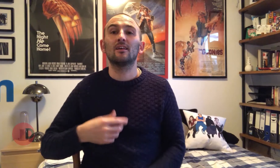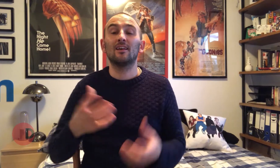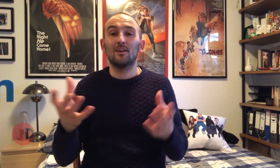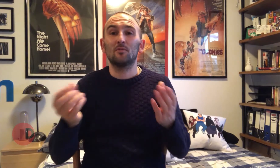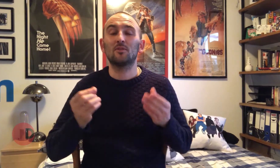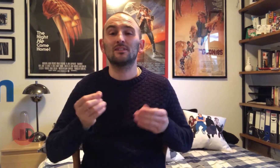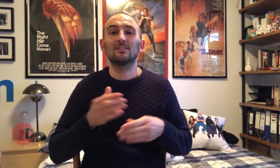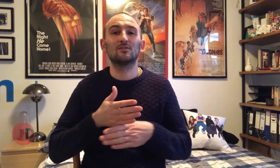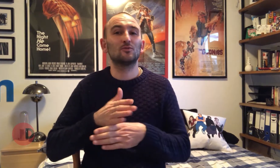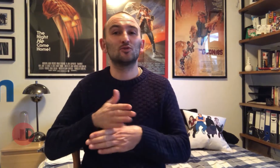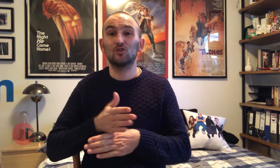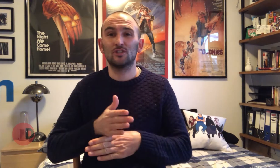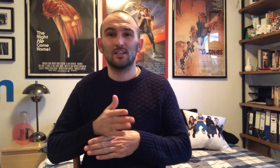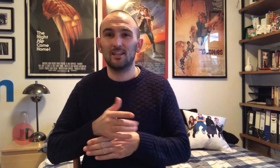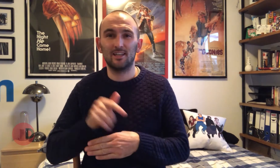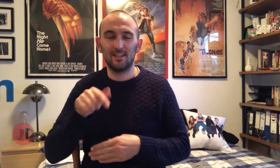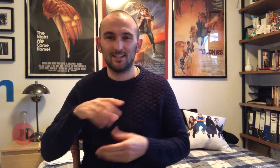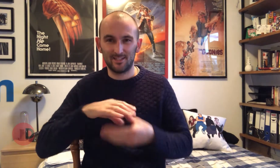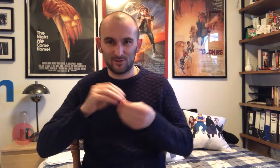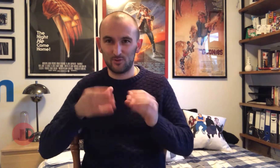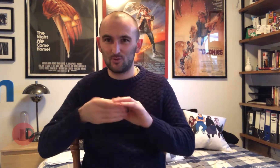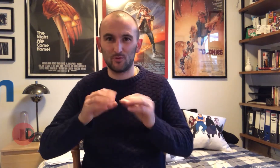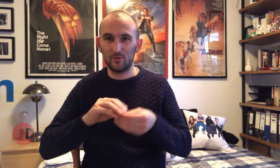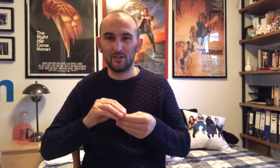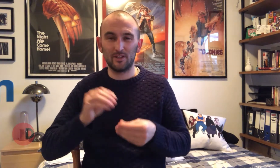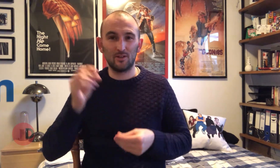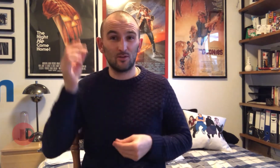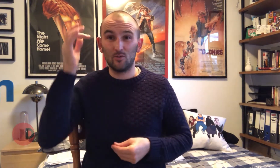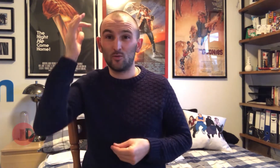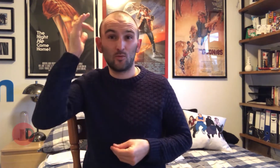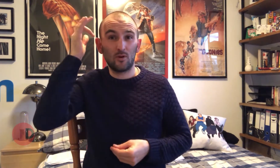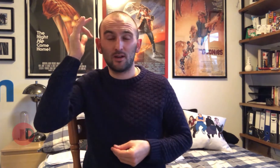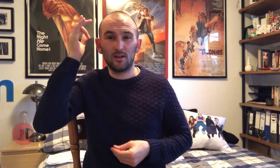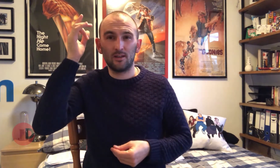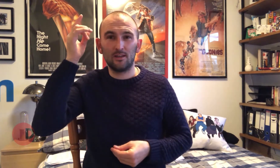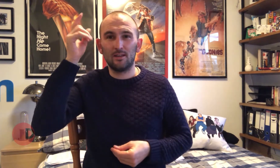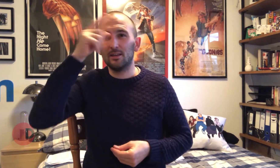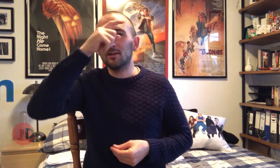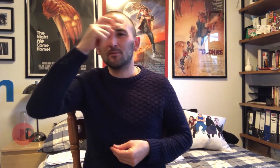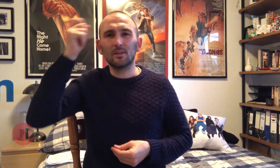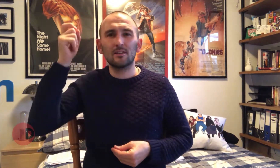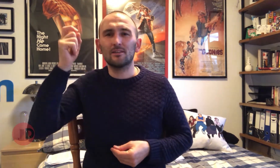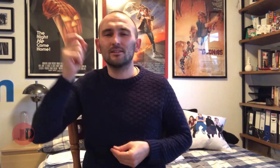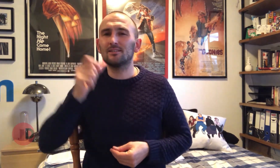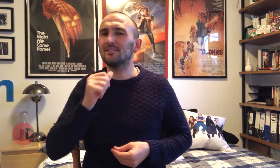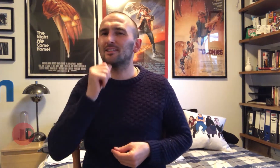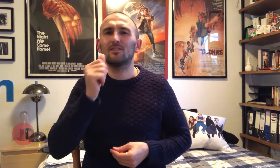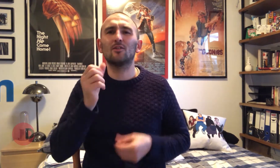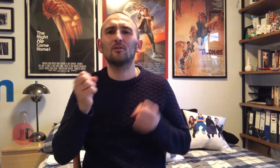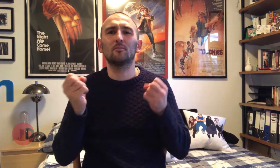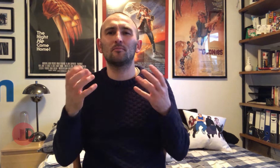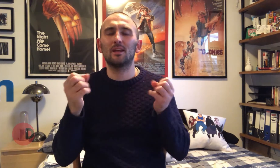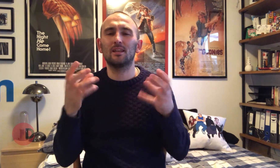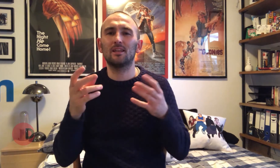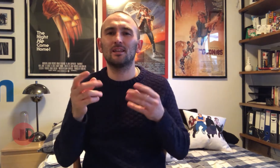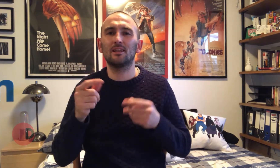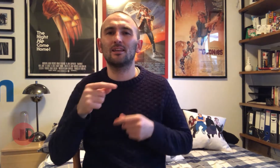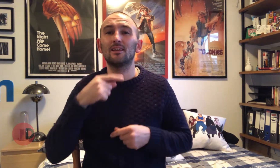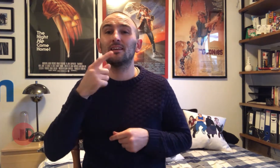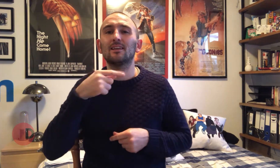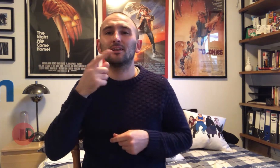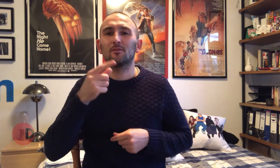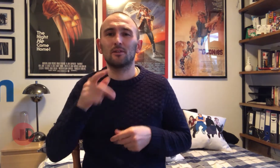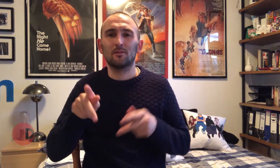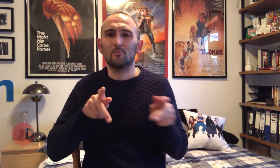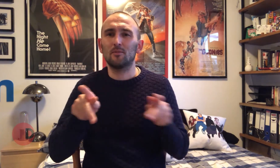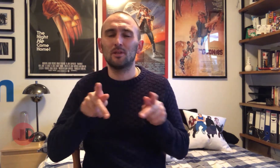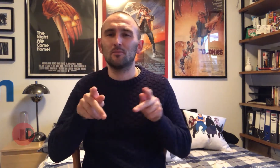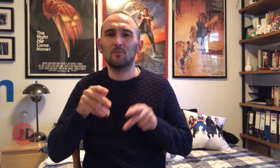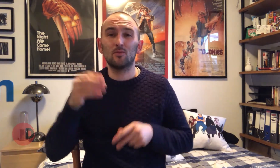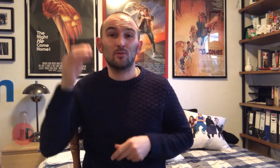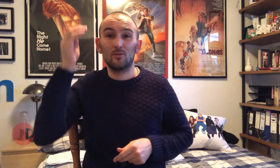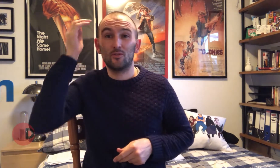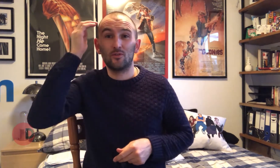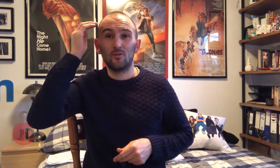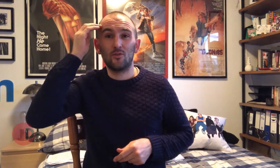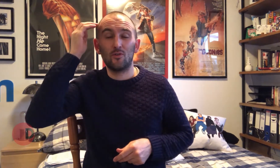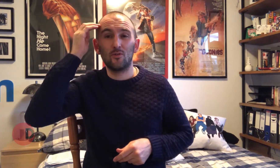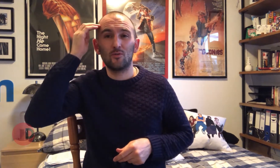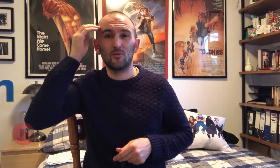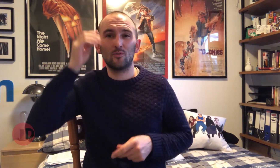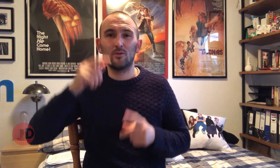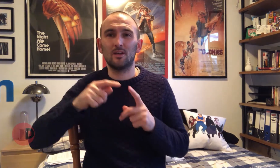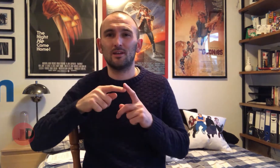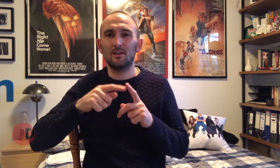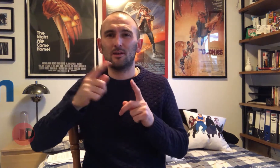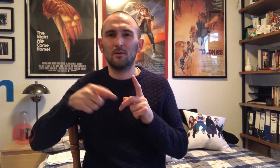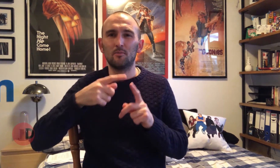[Mark]: I wanted to share this story because there are not many